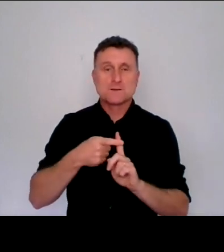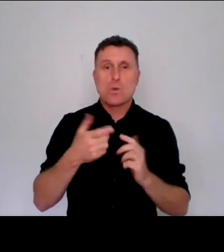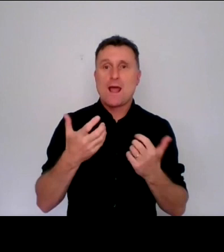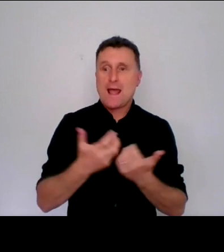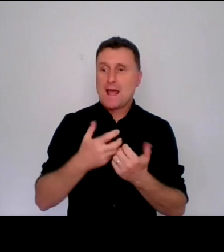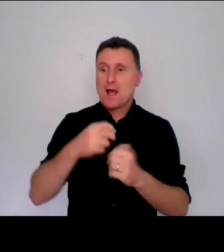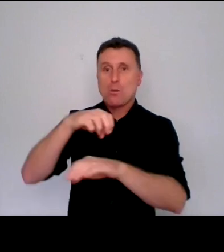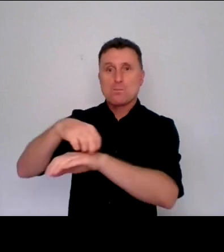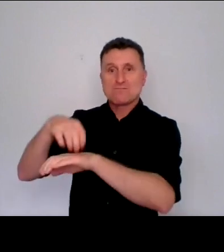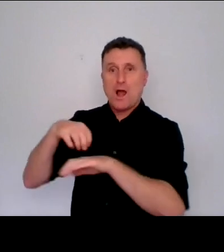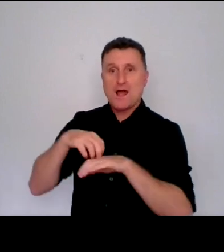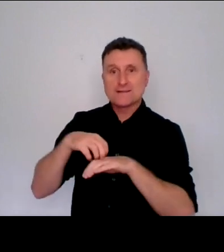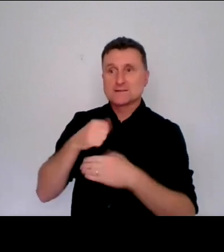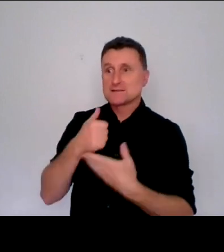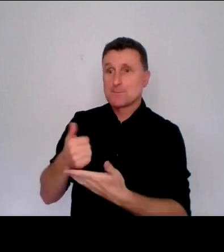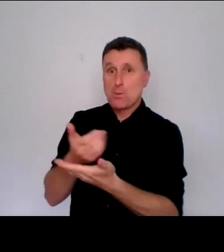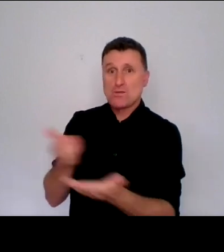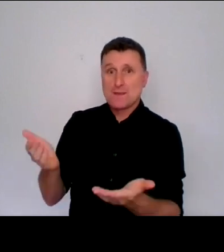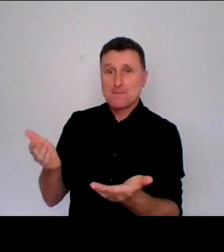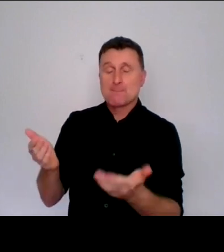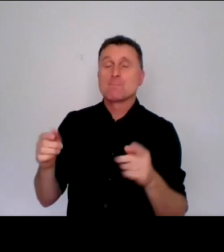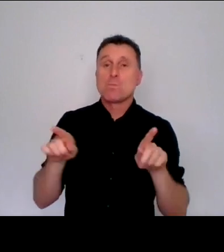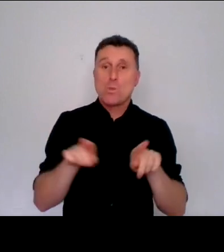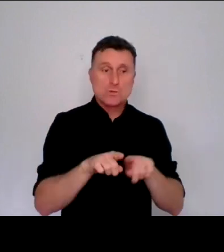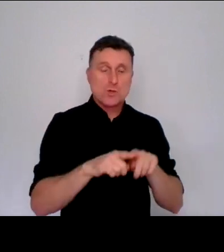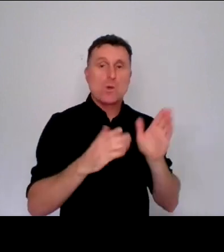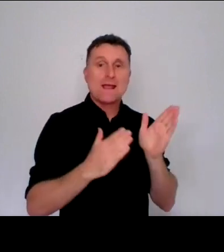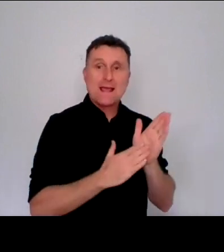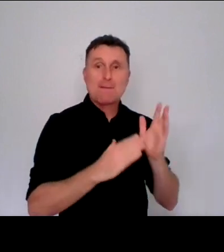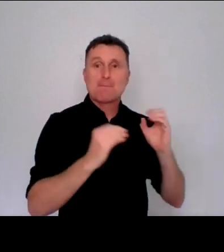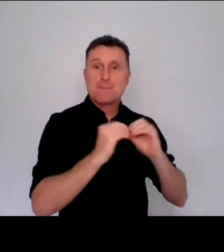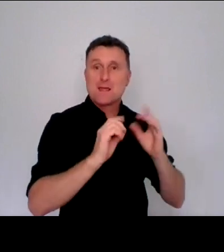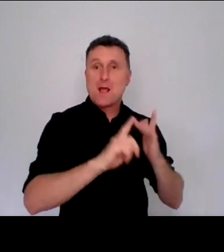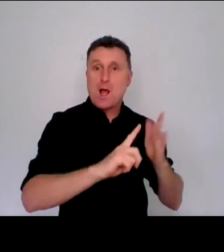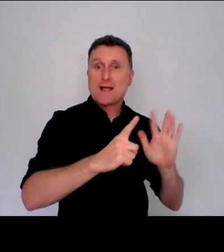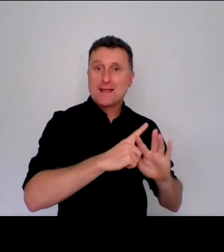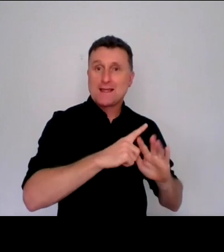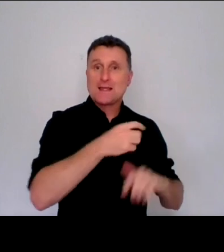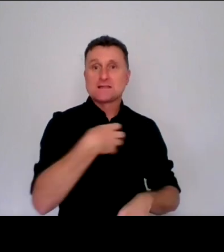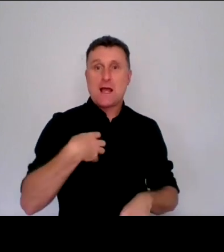and we’re working with MB on emmigration settings.